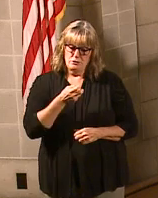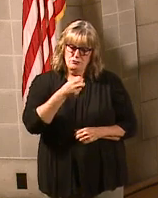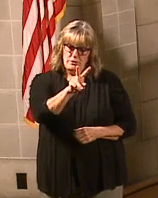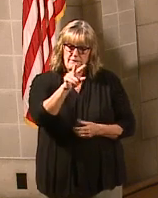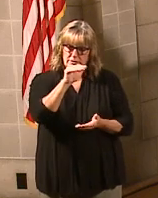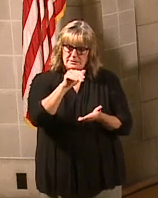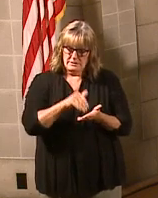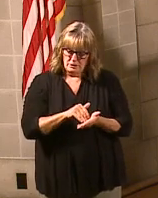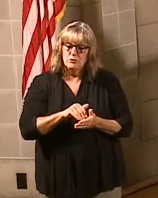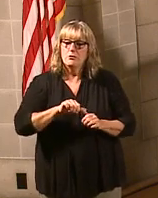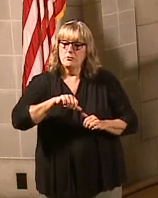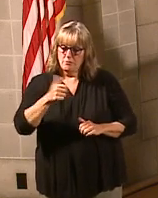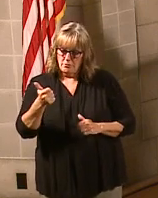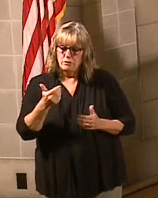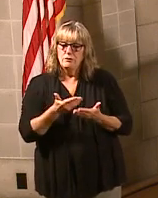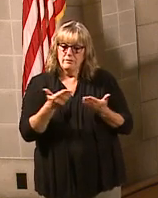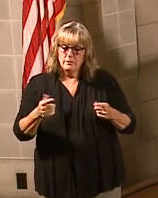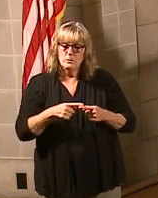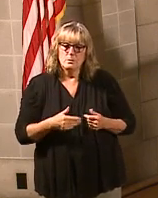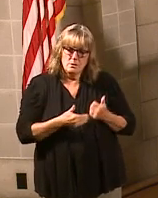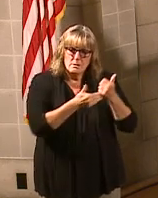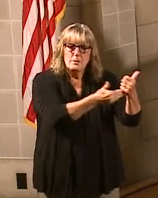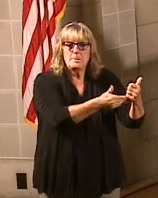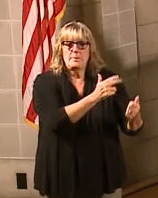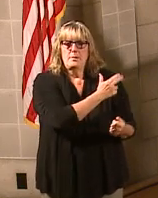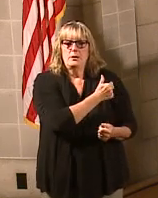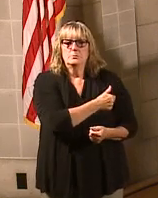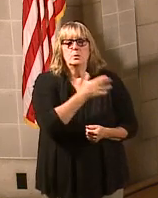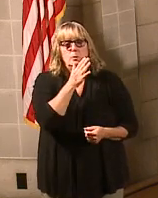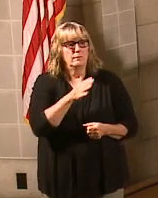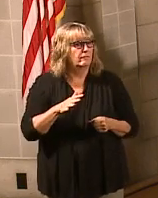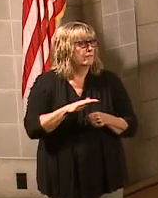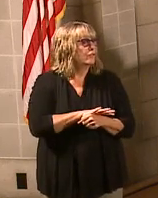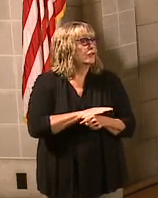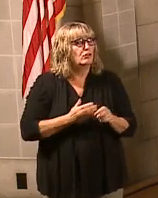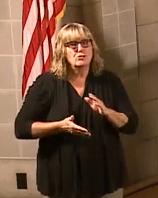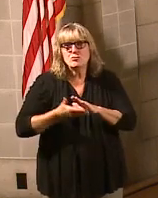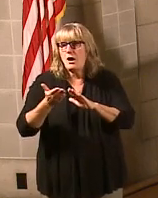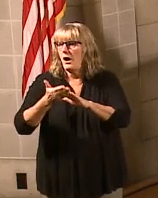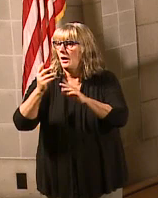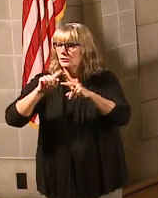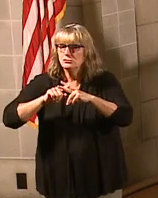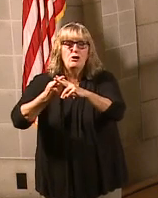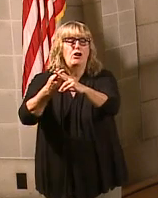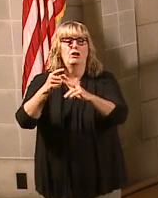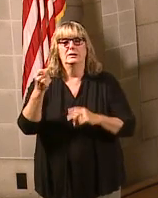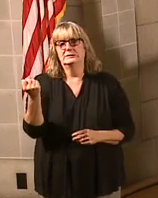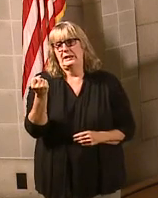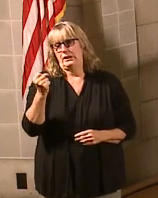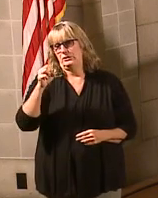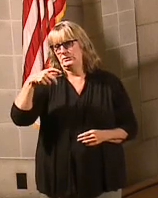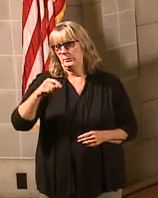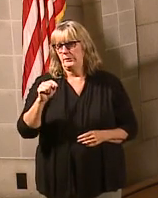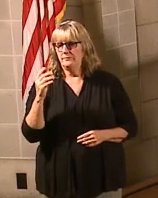CONTINUE TO CALL THE HOSPITALS DIRECTLY. THE TRANSFER CENTER IS ANOTHER